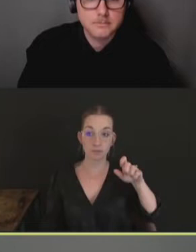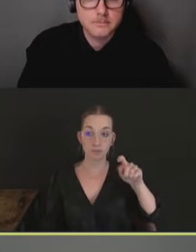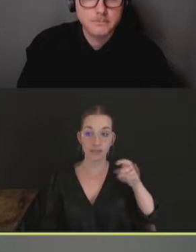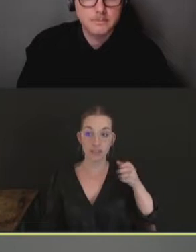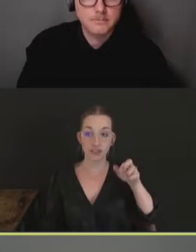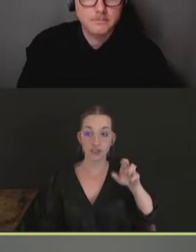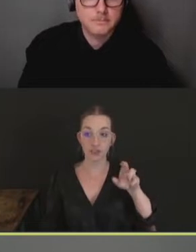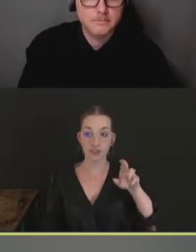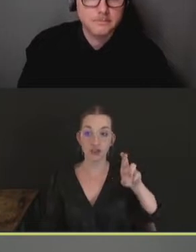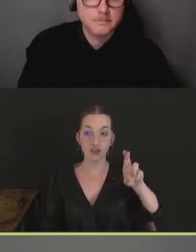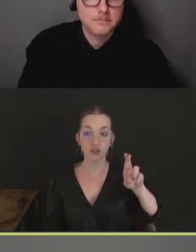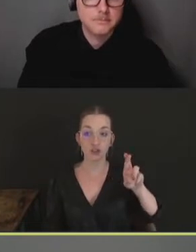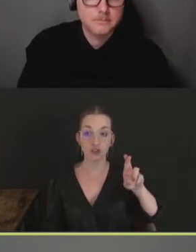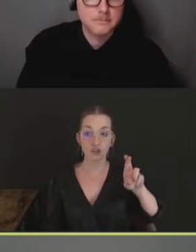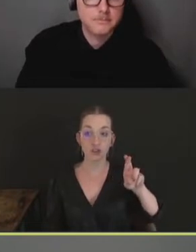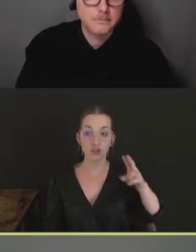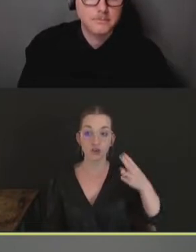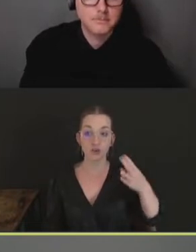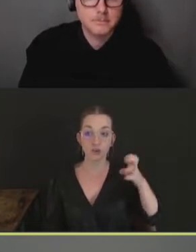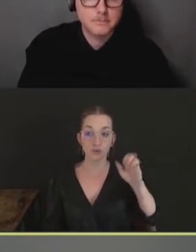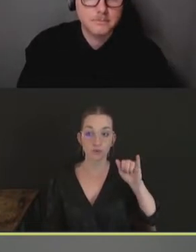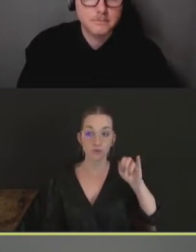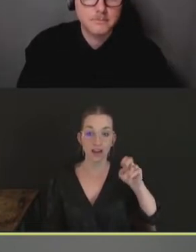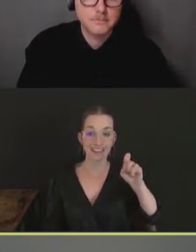Let's see.